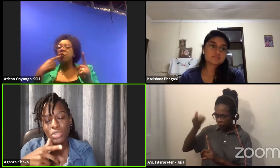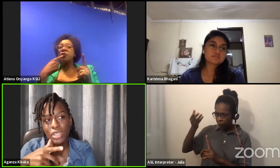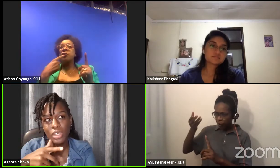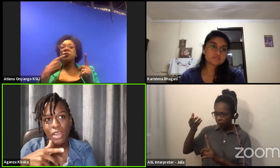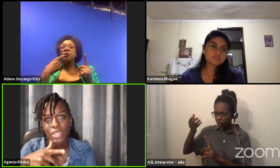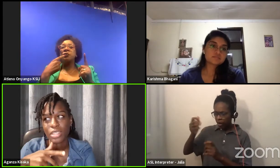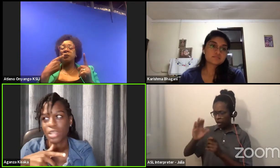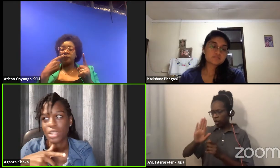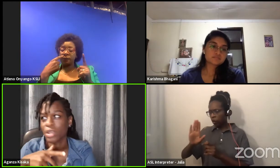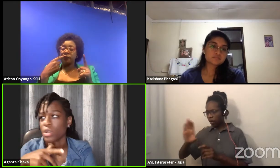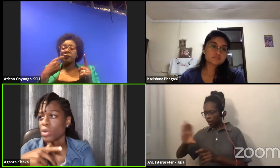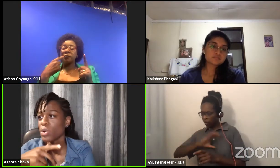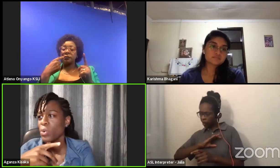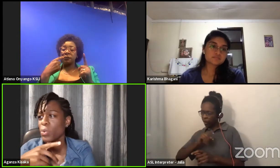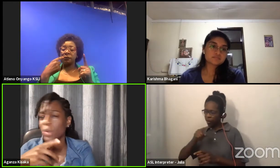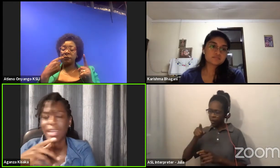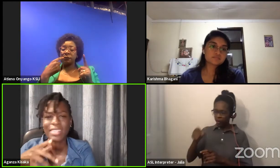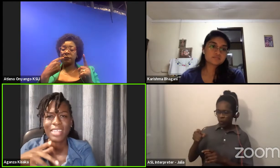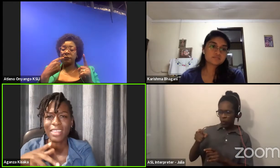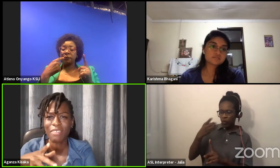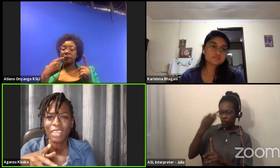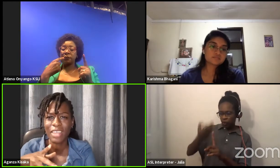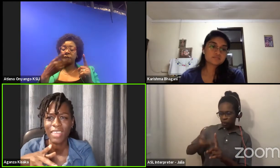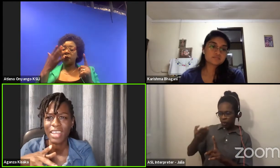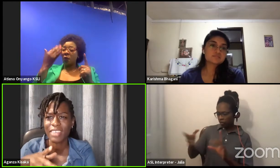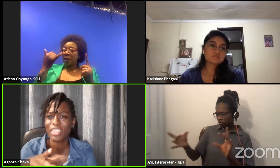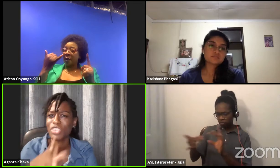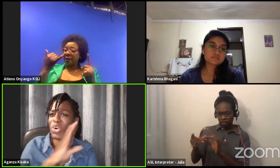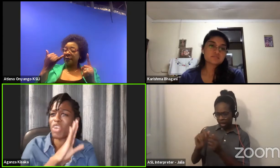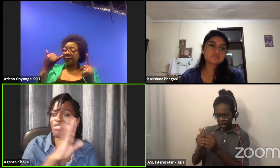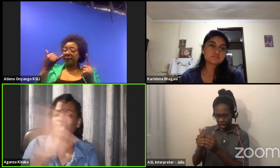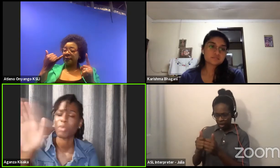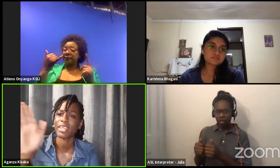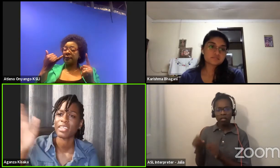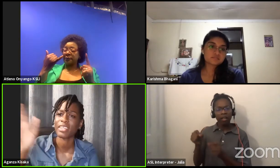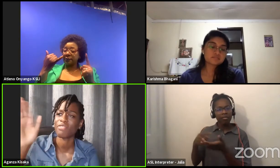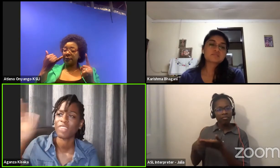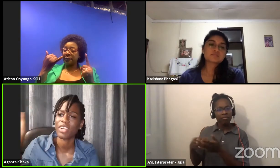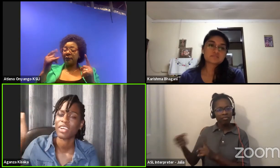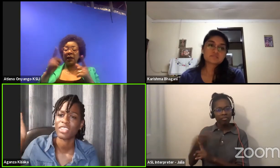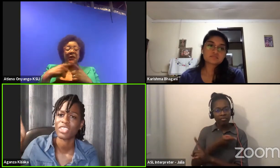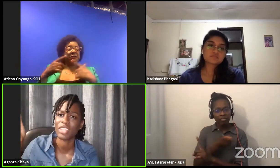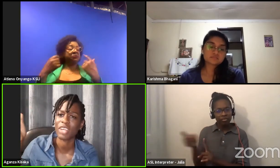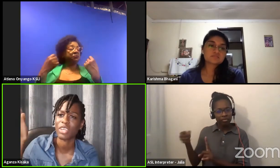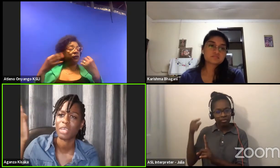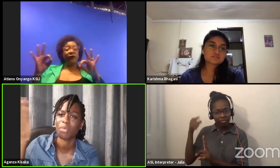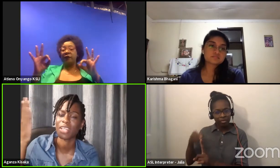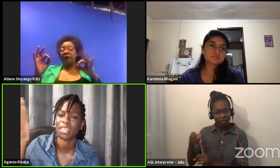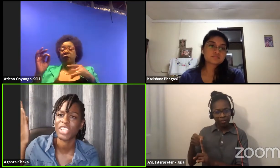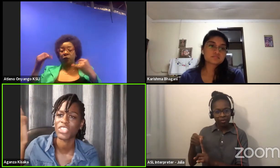to the character, why is that even a thing? And then you go off topic and then you figure out that you're now talking about lunch